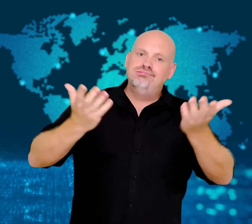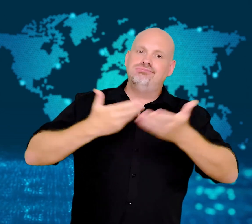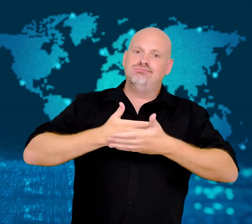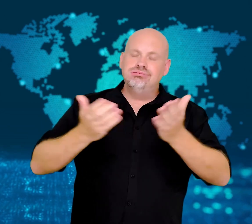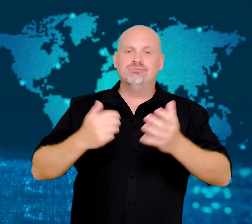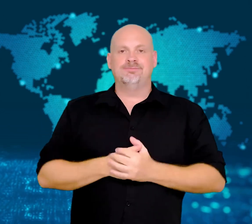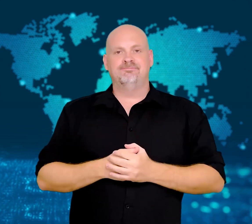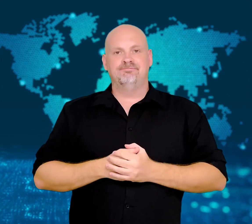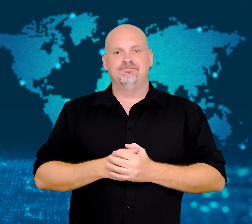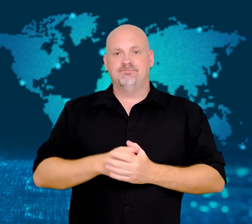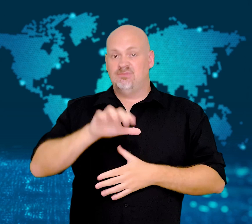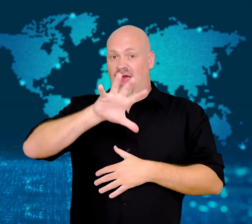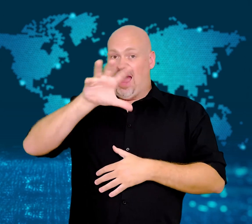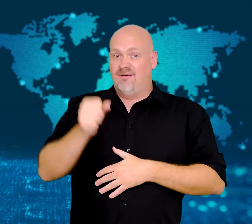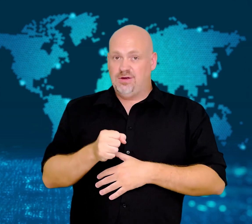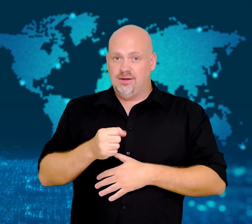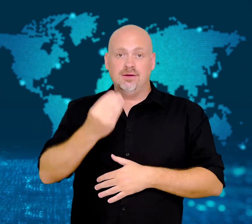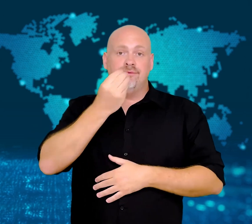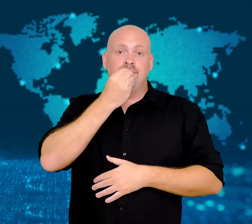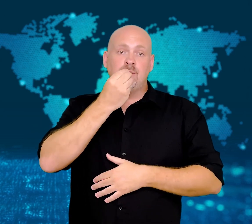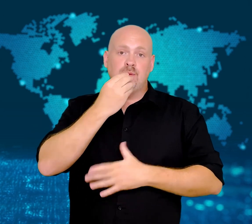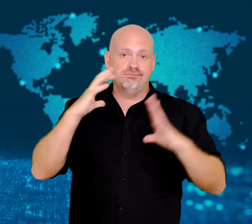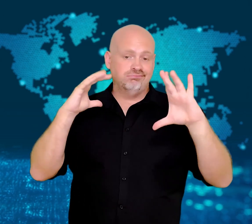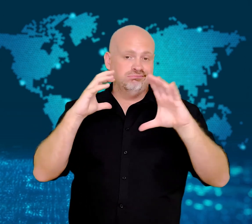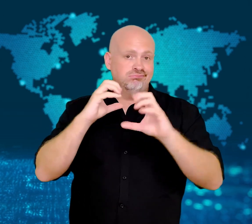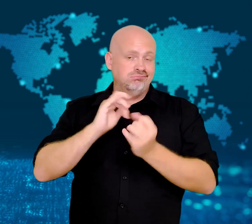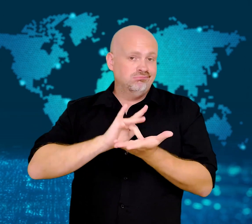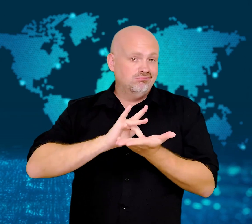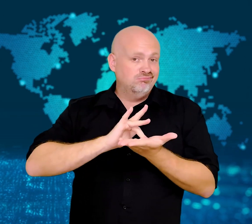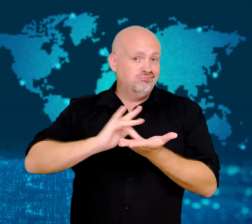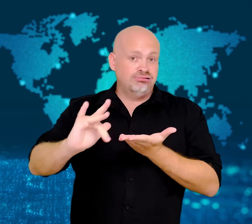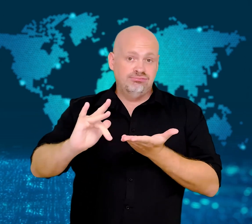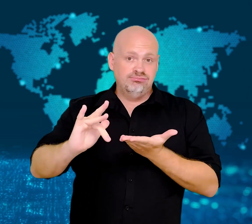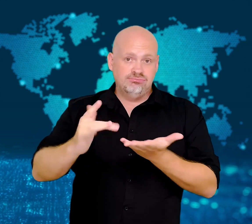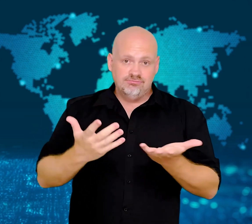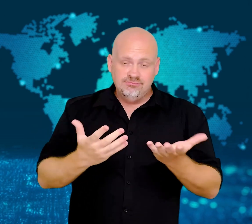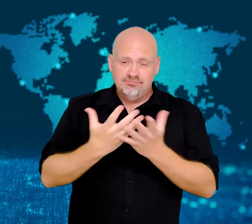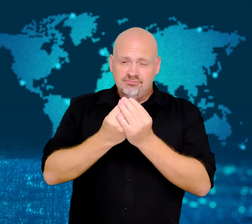focusing on trying to restore Ukrainian food exports.